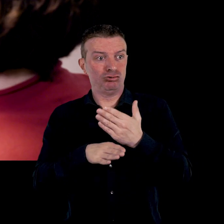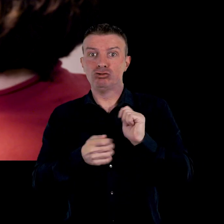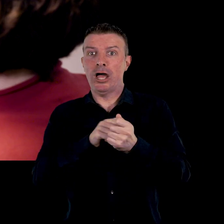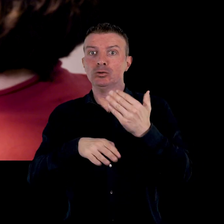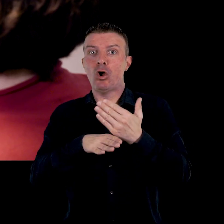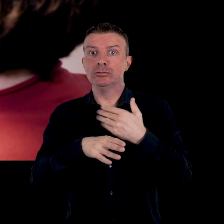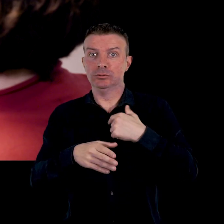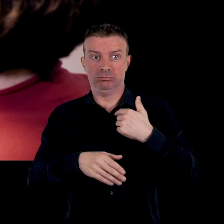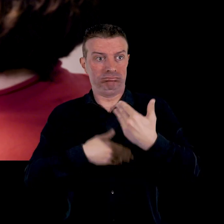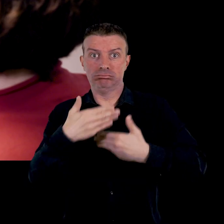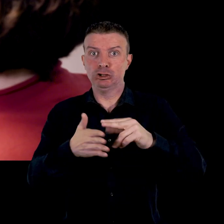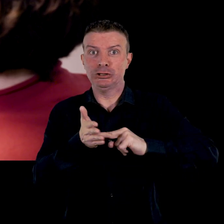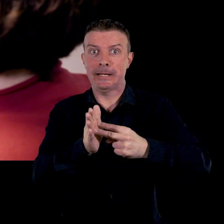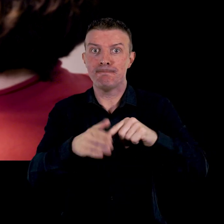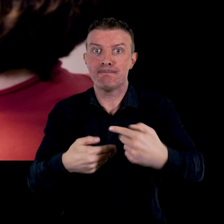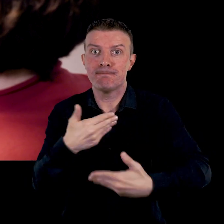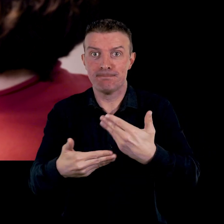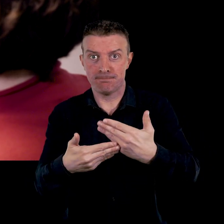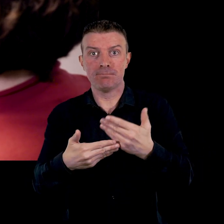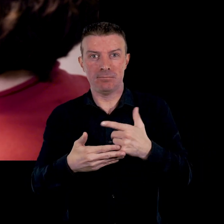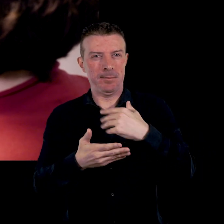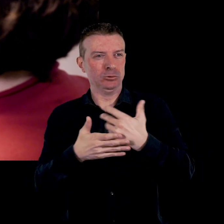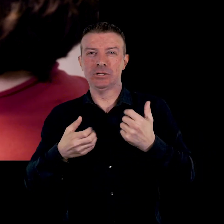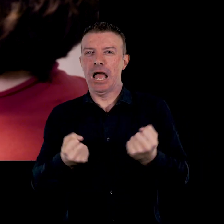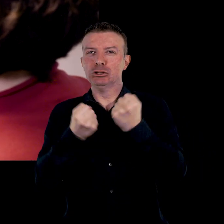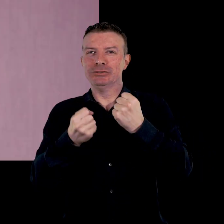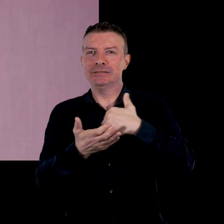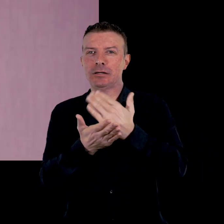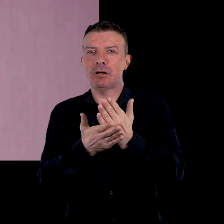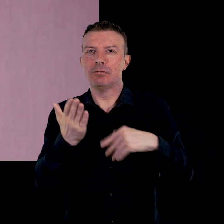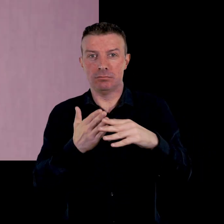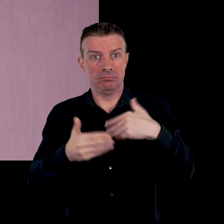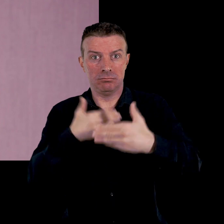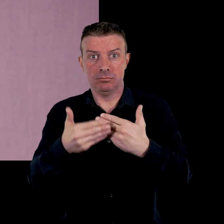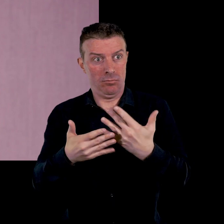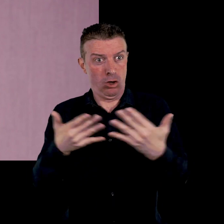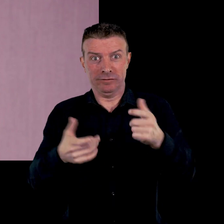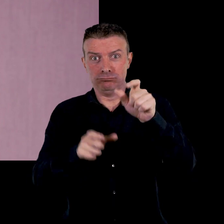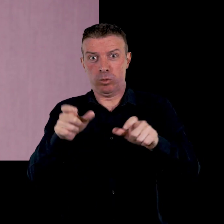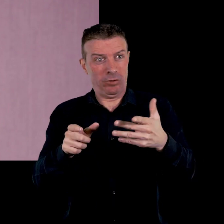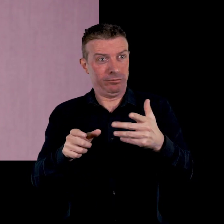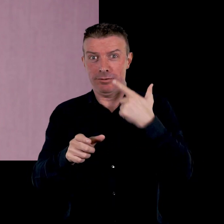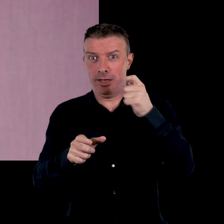in a graduate scheme at Changeworks. So it's sort of the idea that the energy sector is up and coming. There's lots of new roles